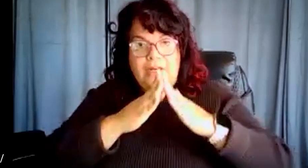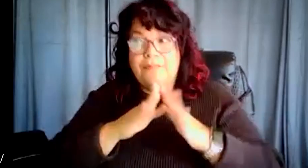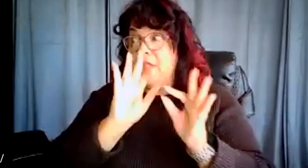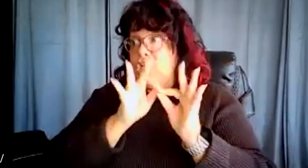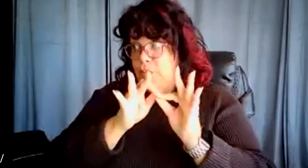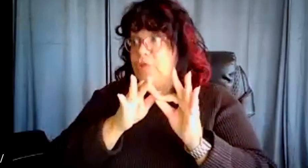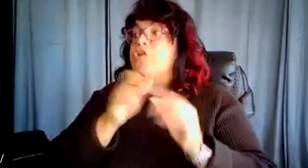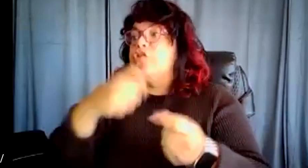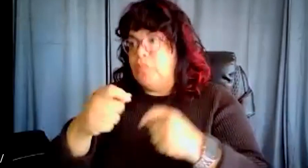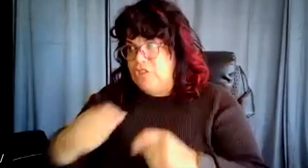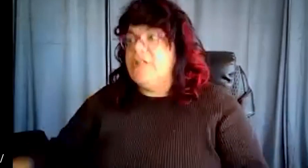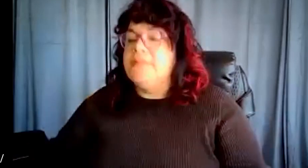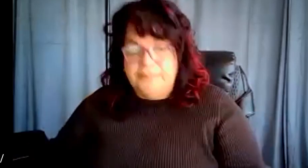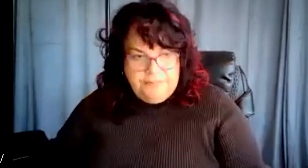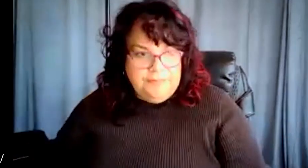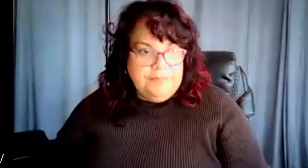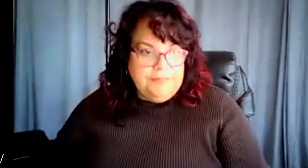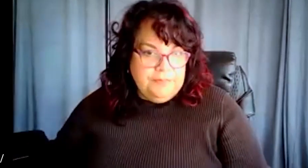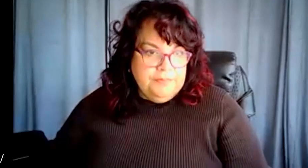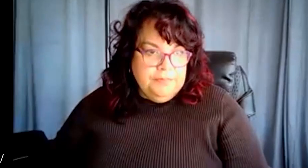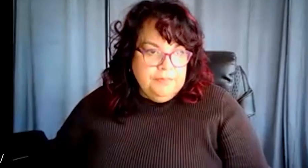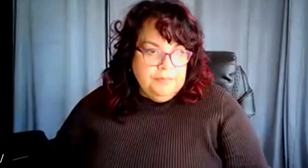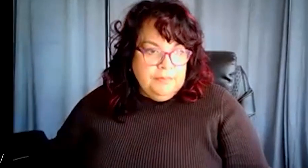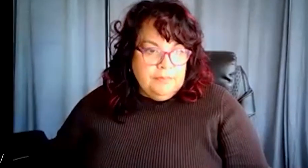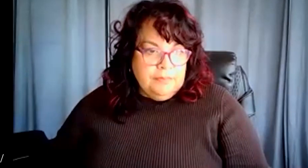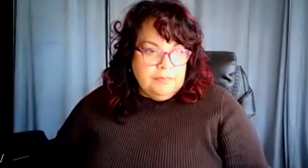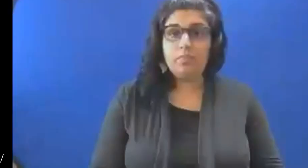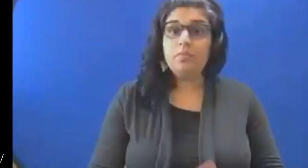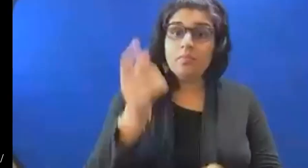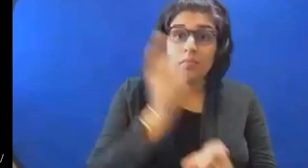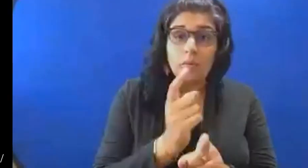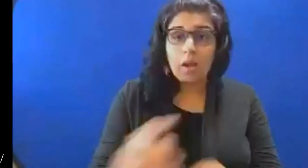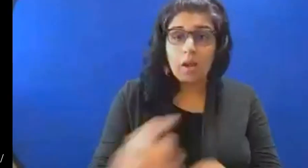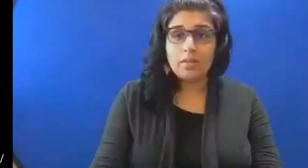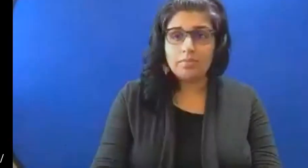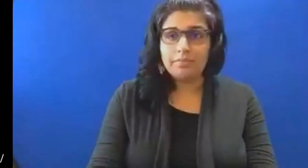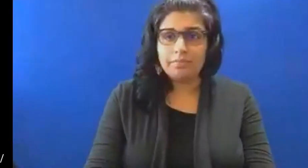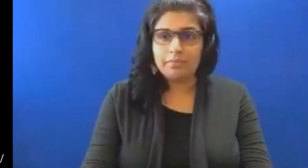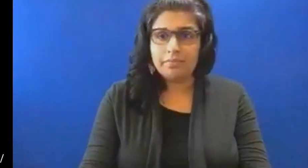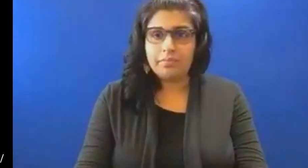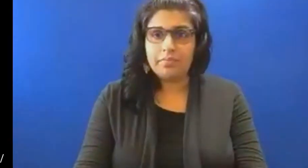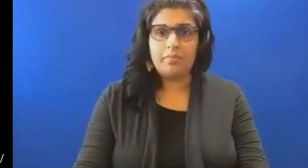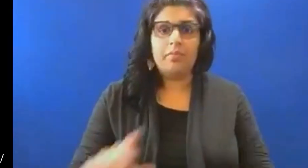I think on the other end is, when we're working on diversity, equity, and inclusion in our